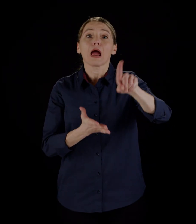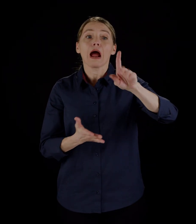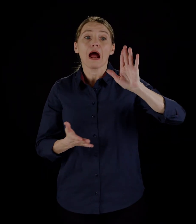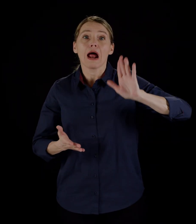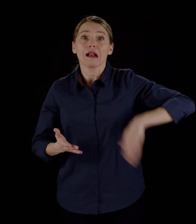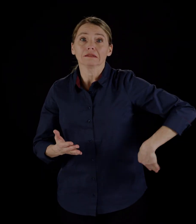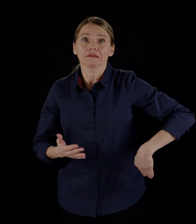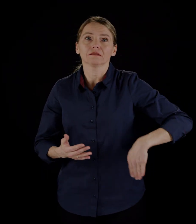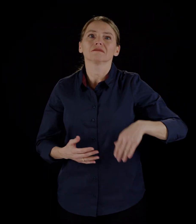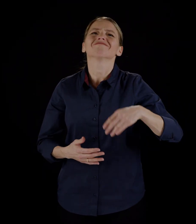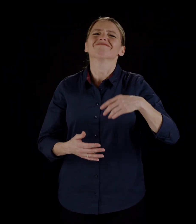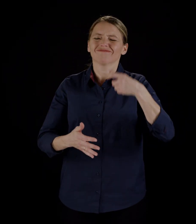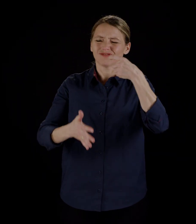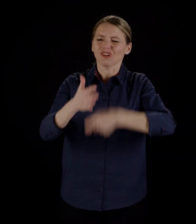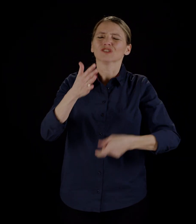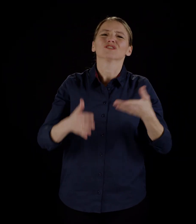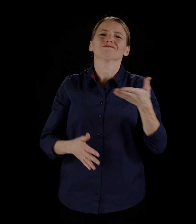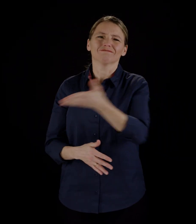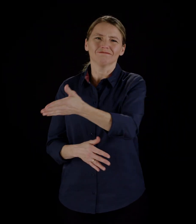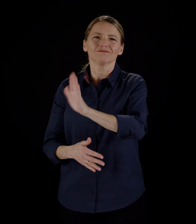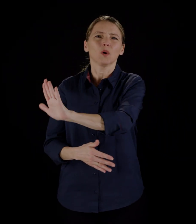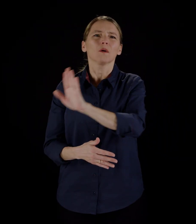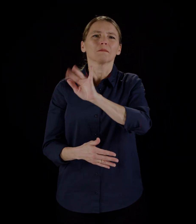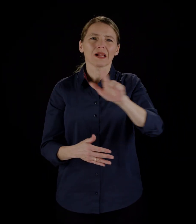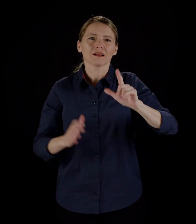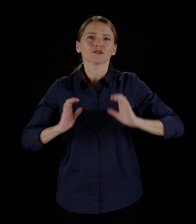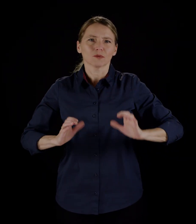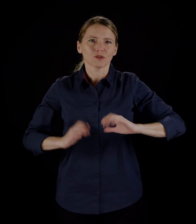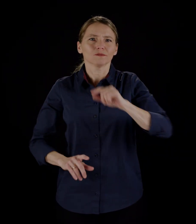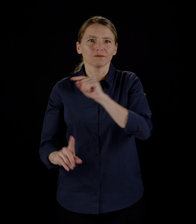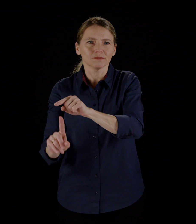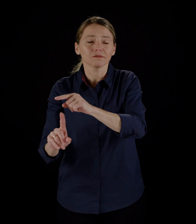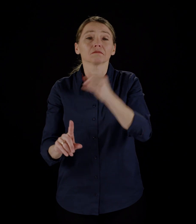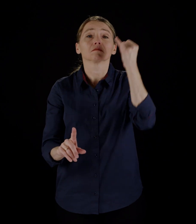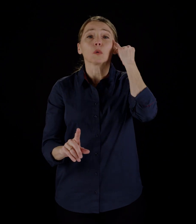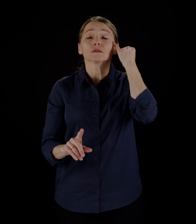Late Payment Charges are billed to the customer when the balance from the previous billing